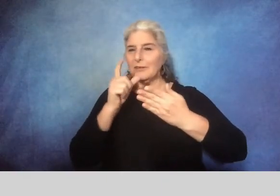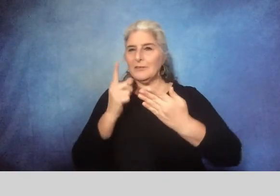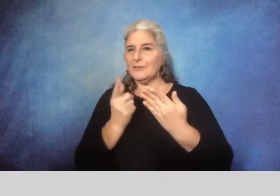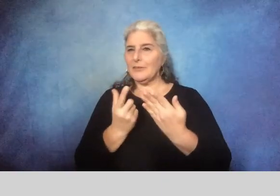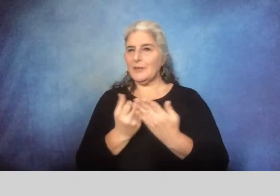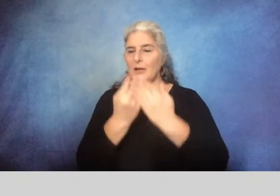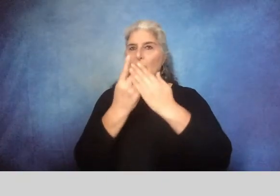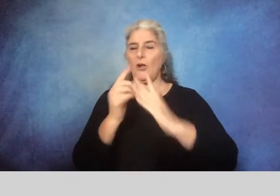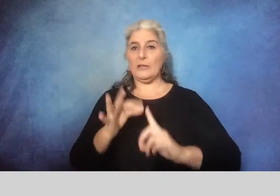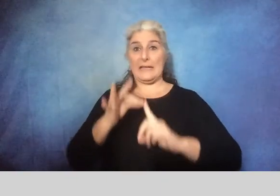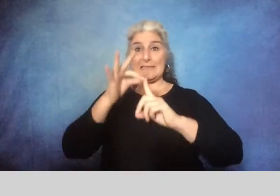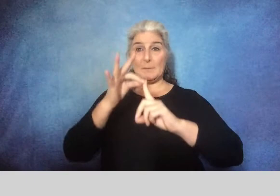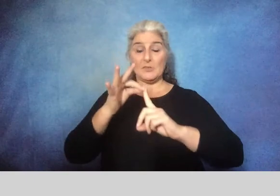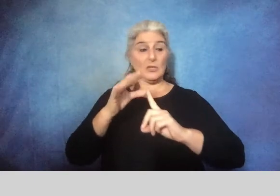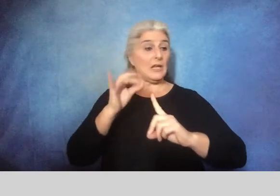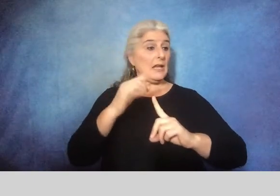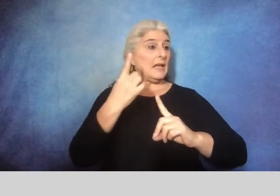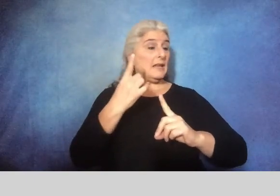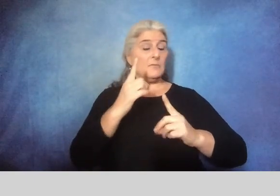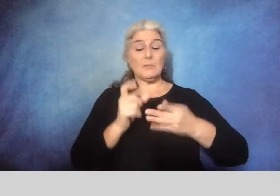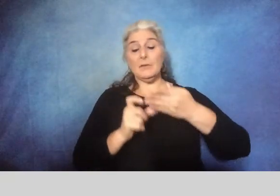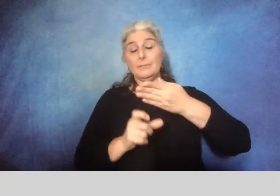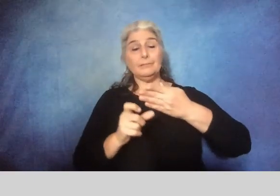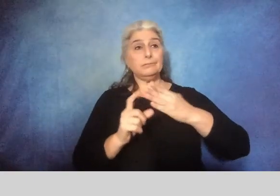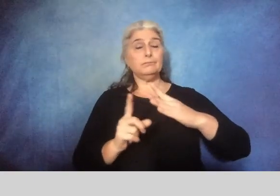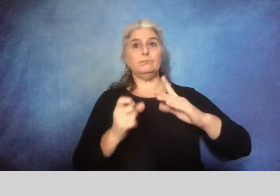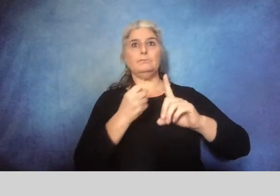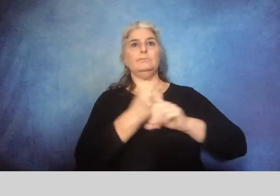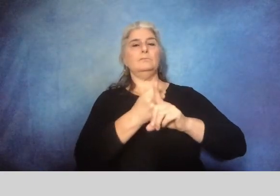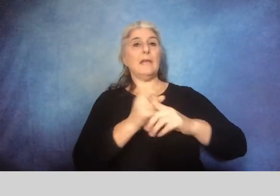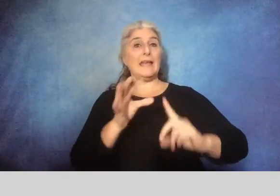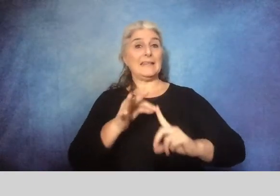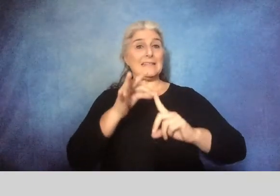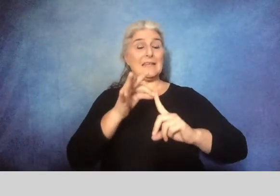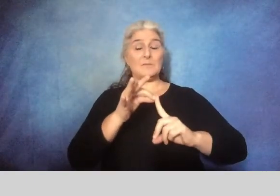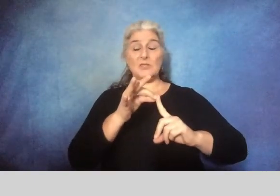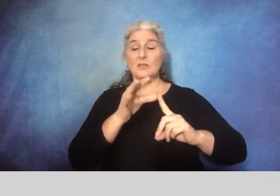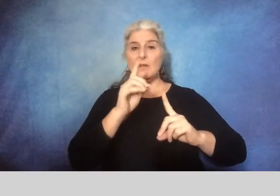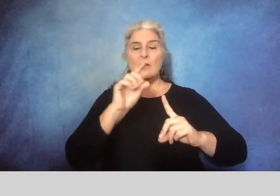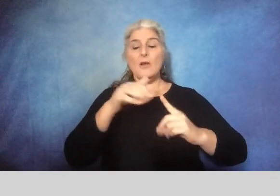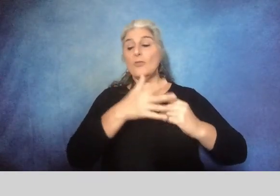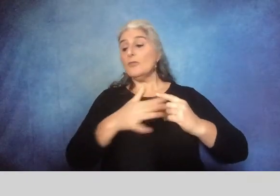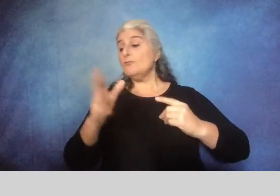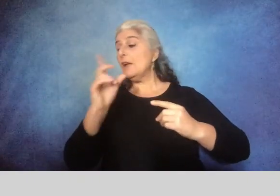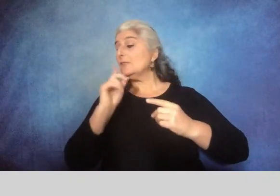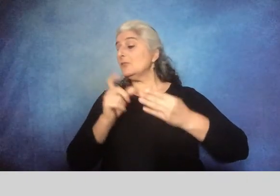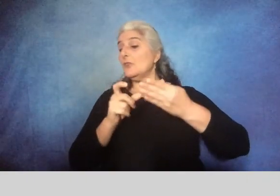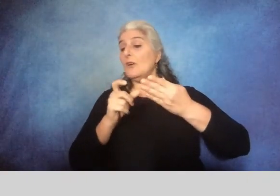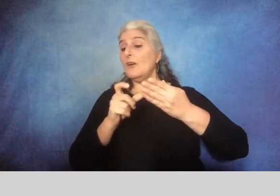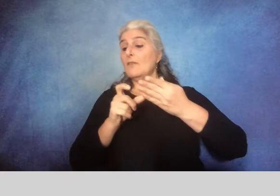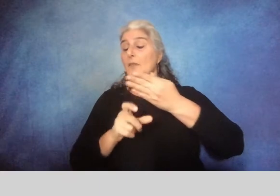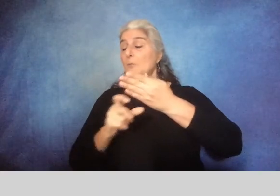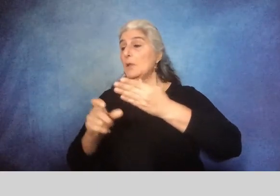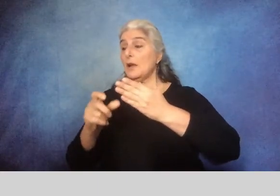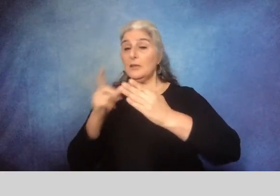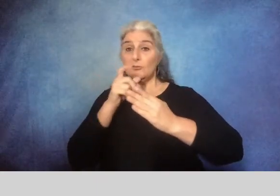If one of the plugin raises an exception the rest of the plugins, which are registered for the specification will not be called